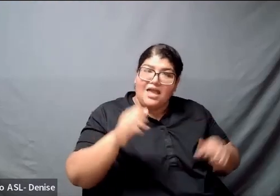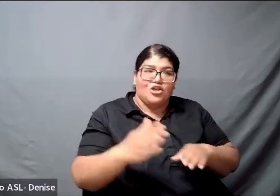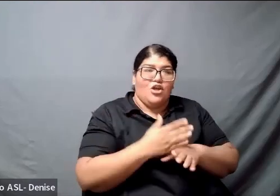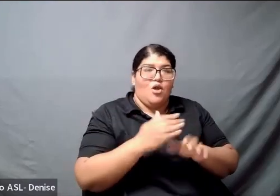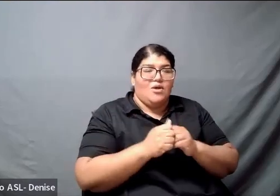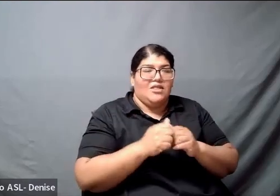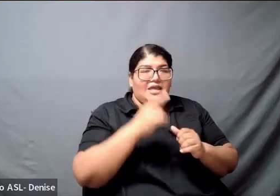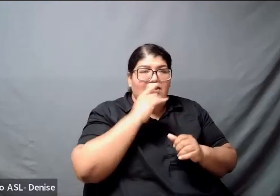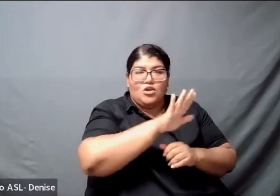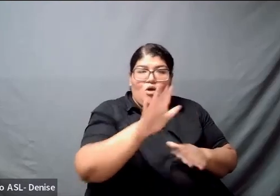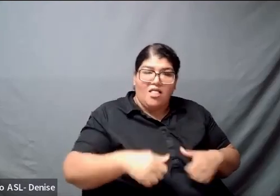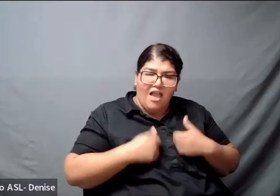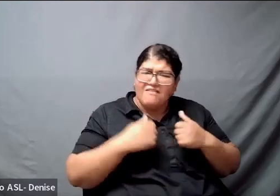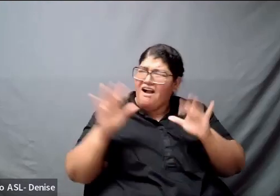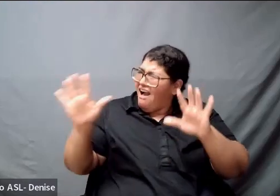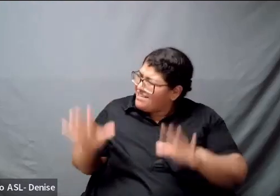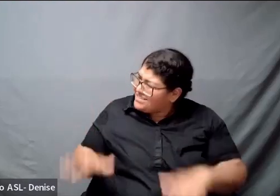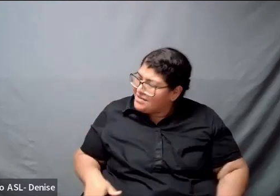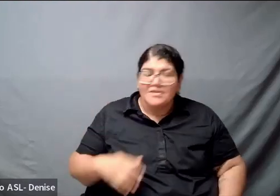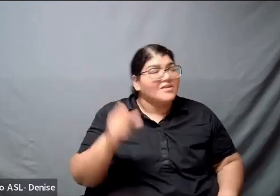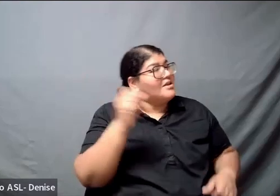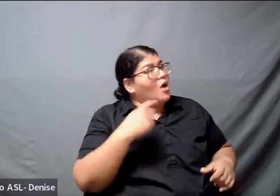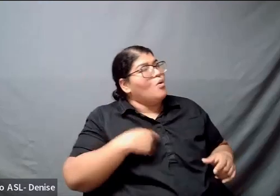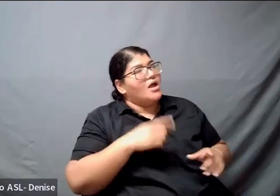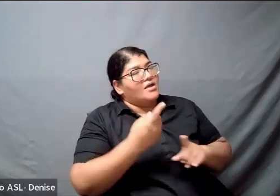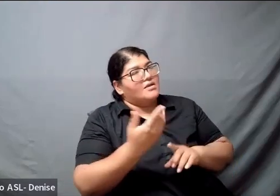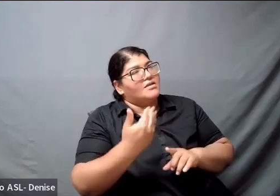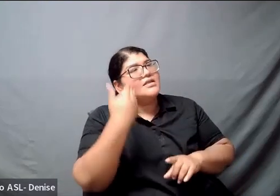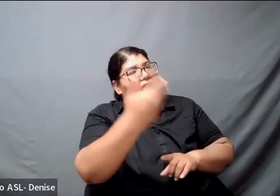But we're launching next month with Hannah mbe who is going to